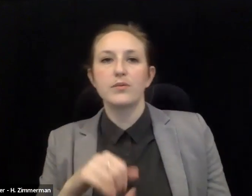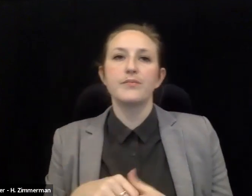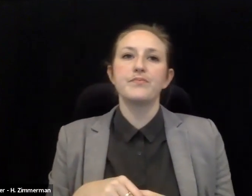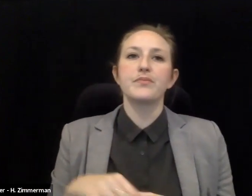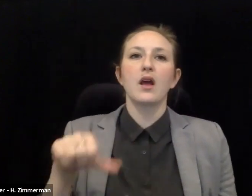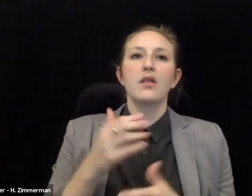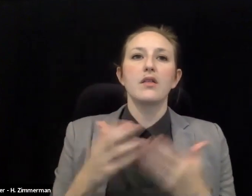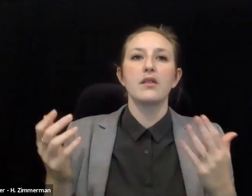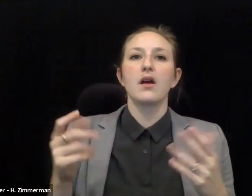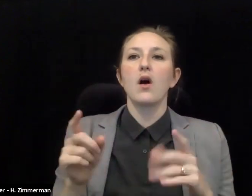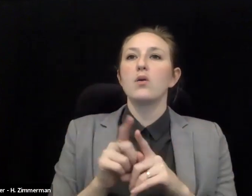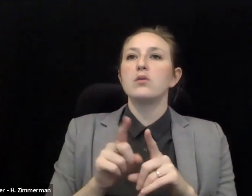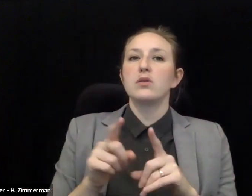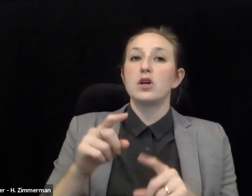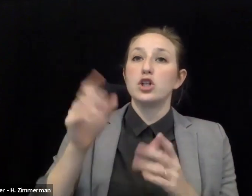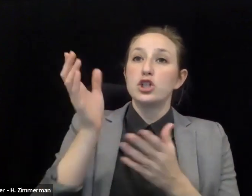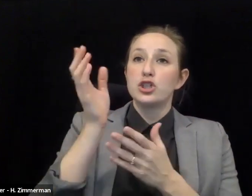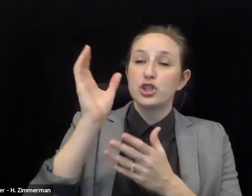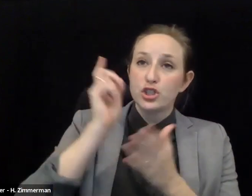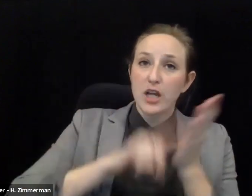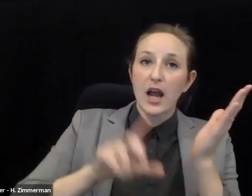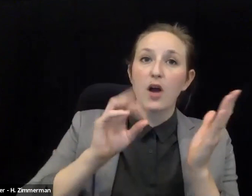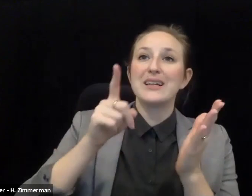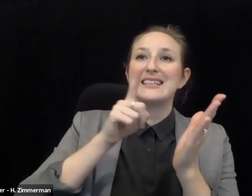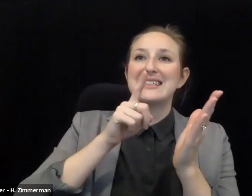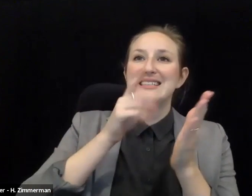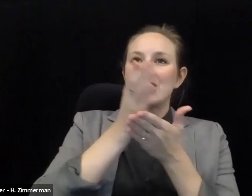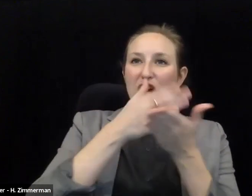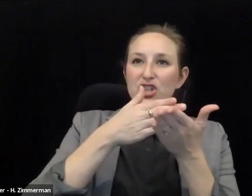check out Section 508 compliance guideline.